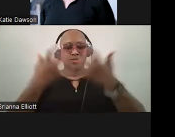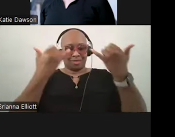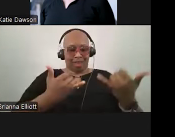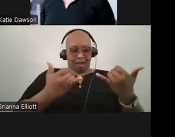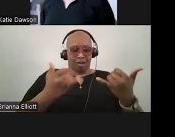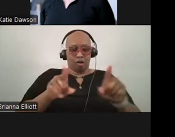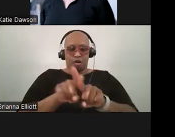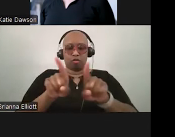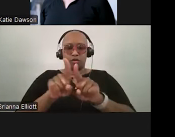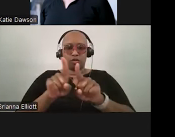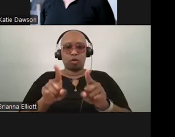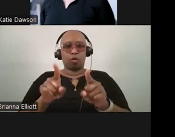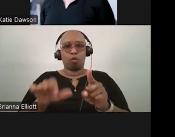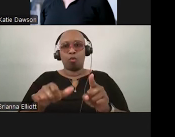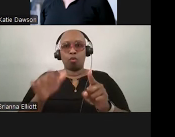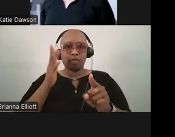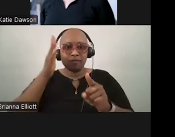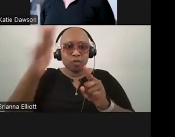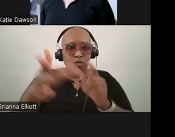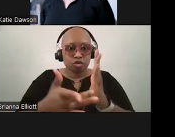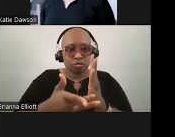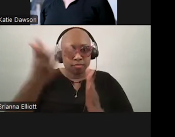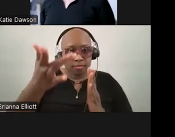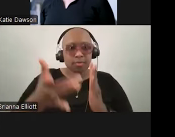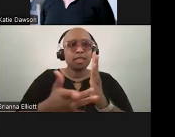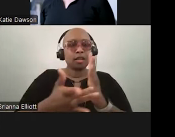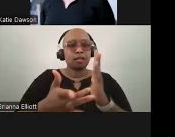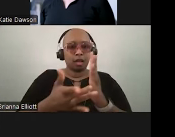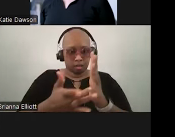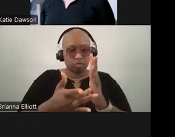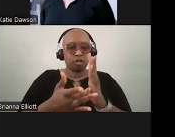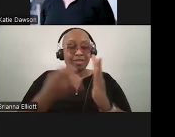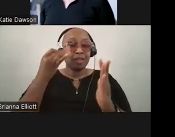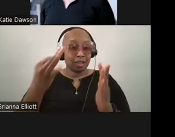a document fails at any one of these principles, it's not accessible. And with that, I'm going to